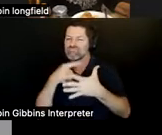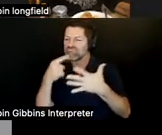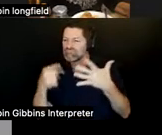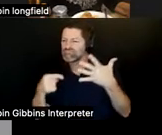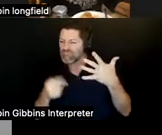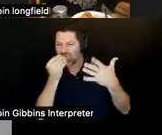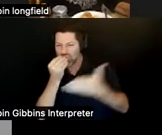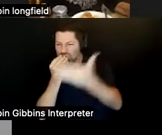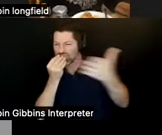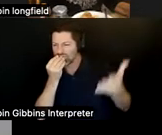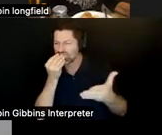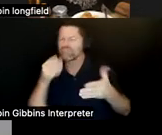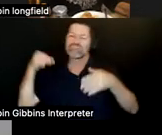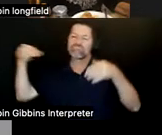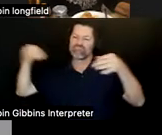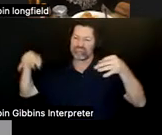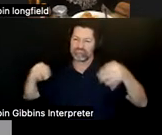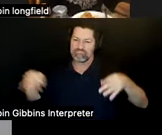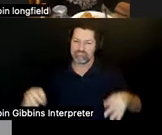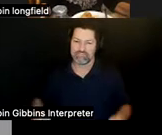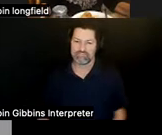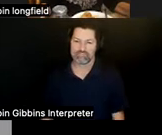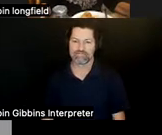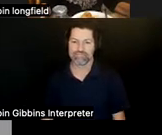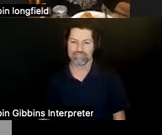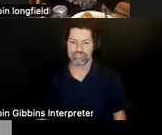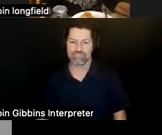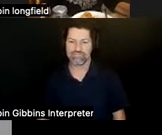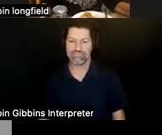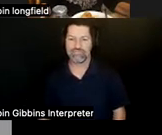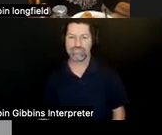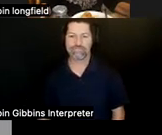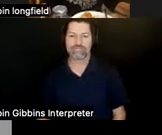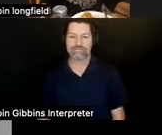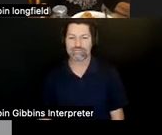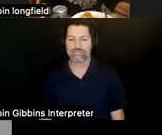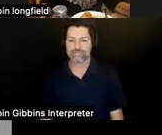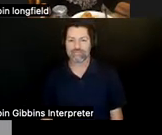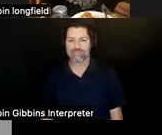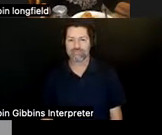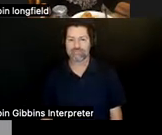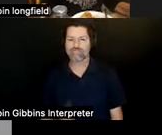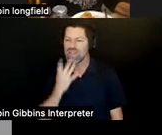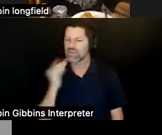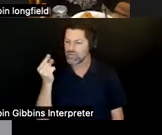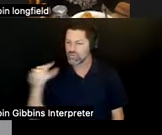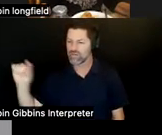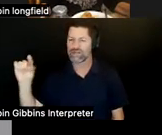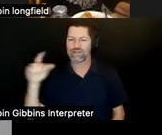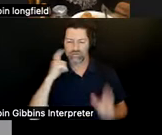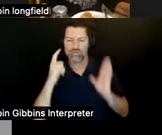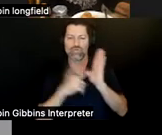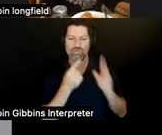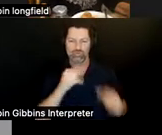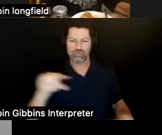19:16:13 First of all, what you see. You see a lot of green the Seder plate, you see in